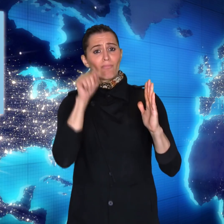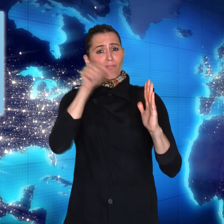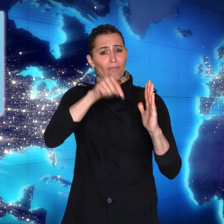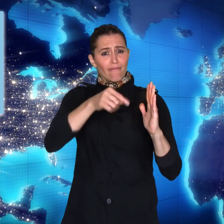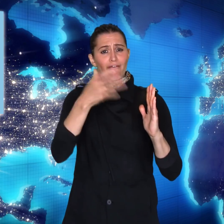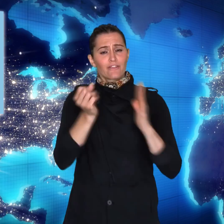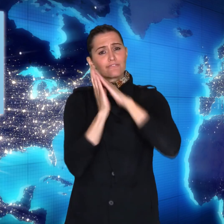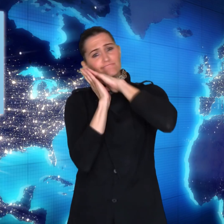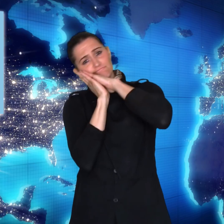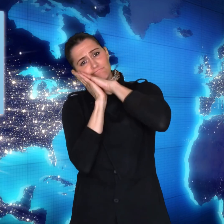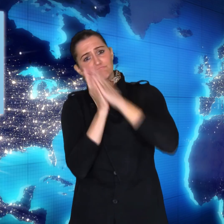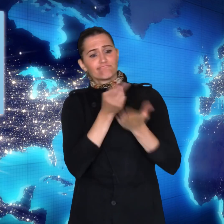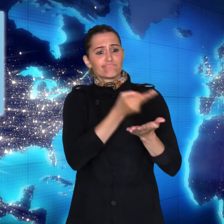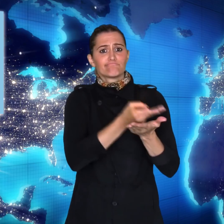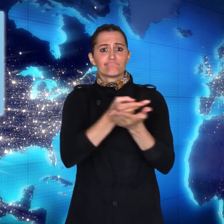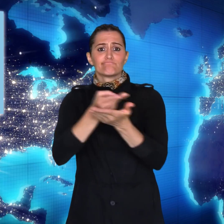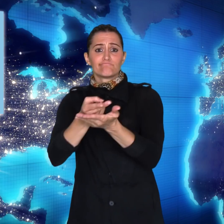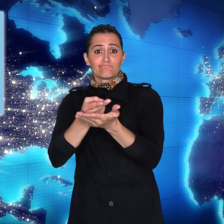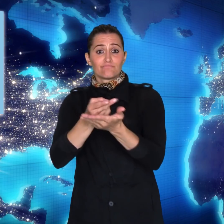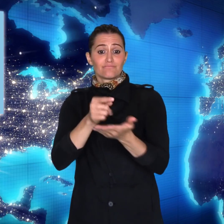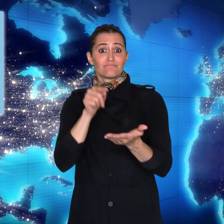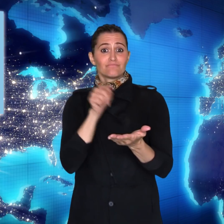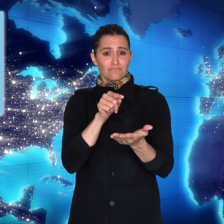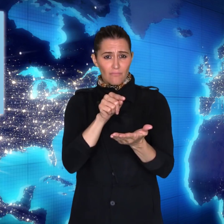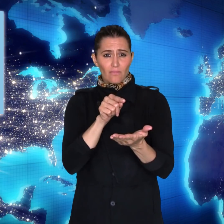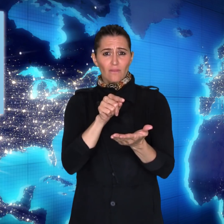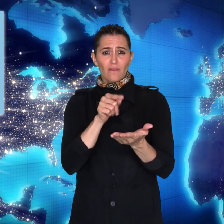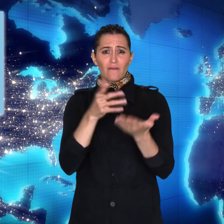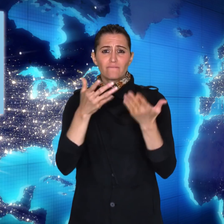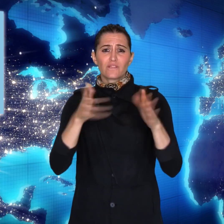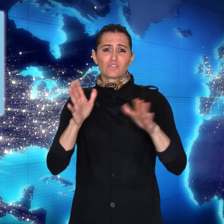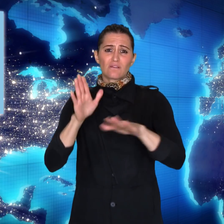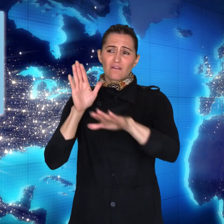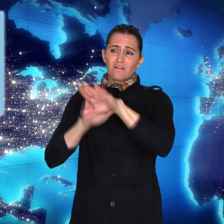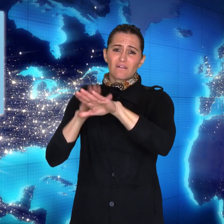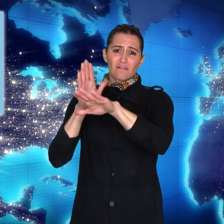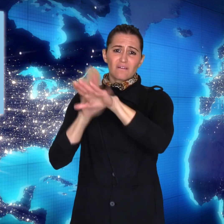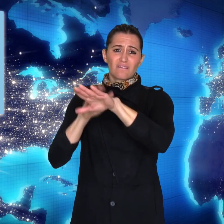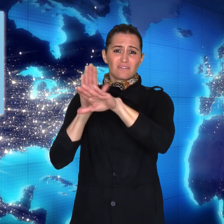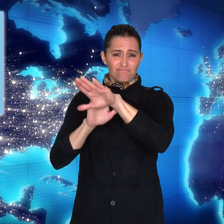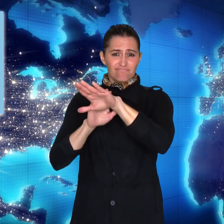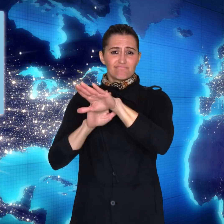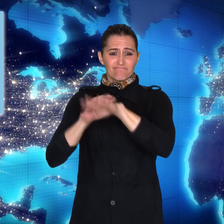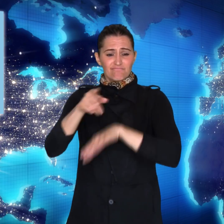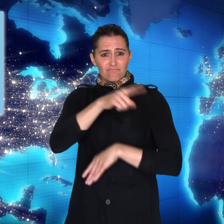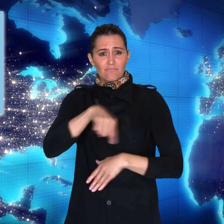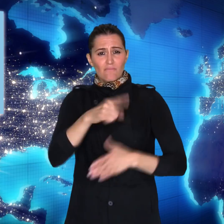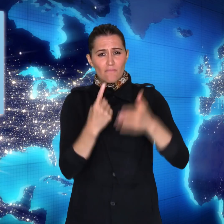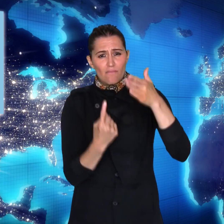and physical assault of children aged